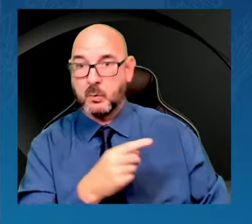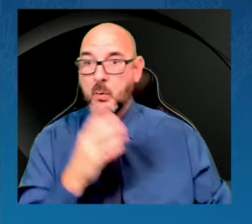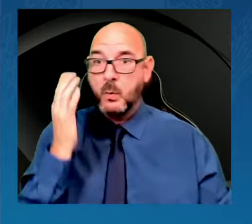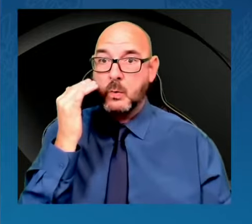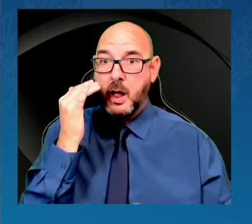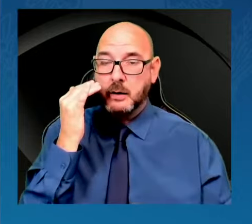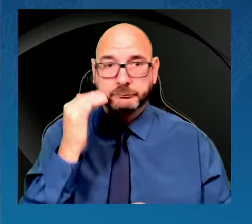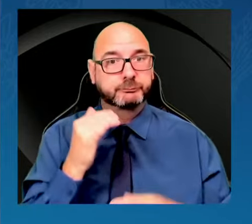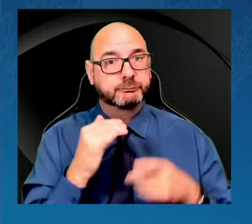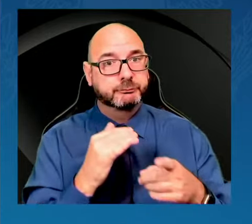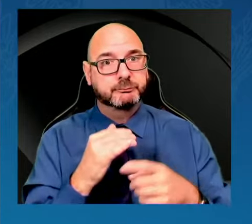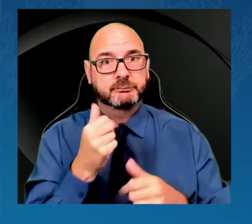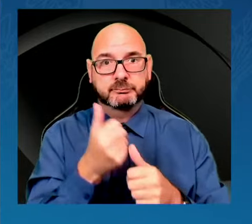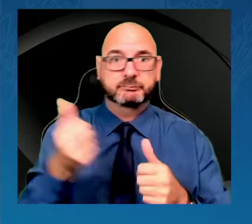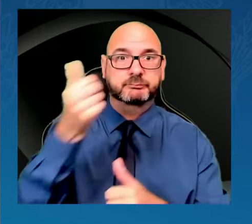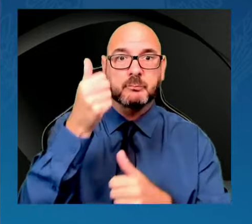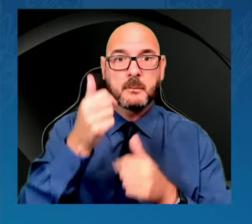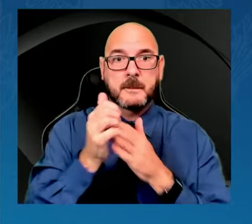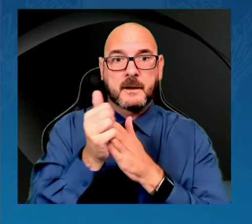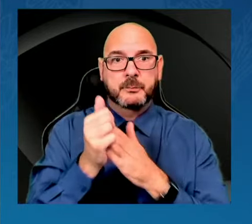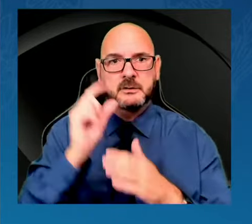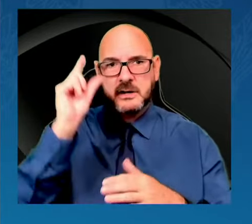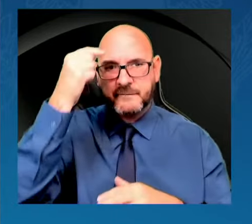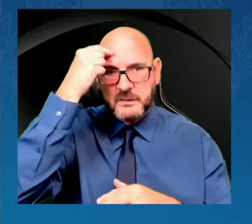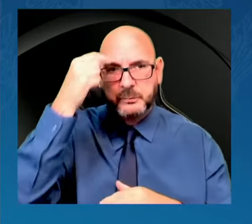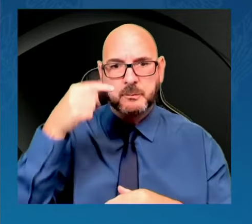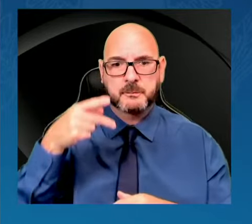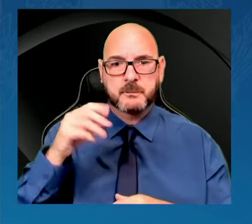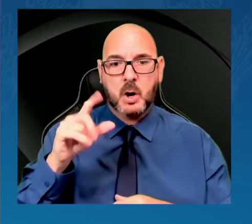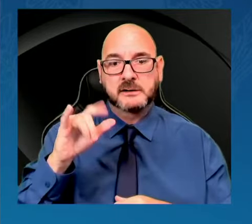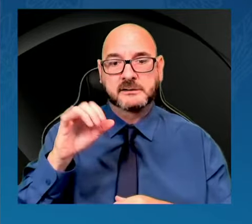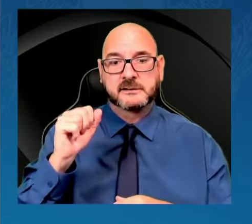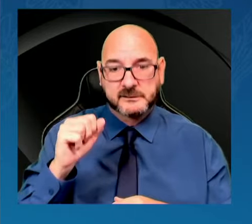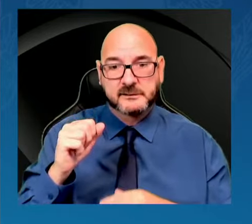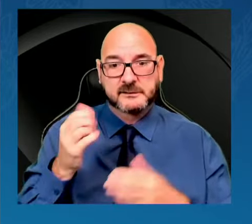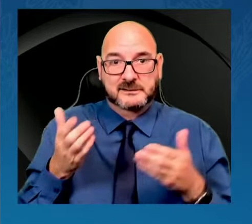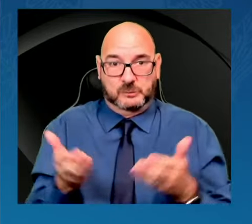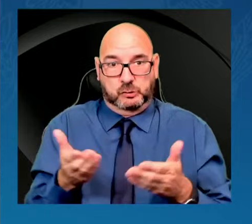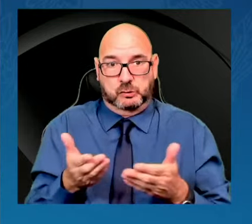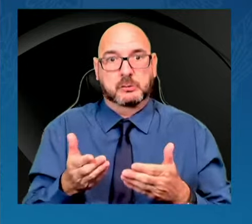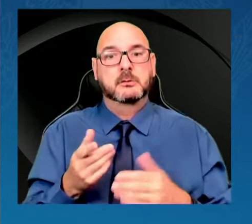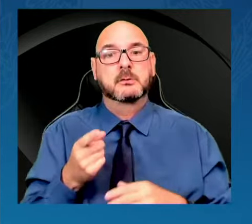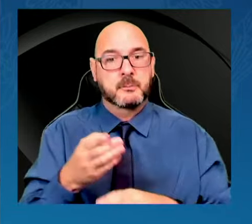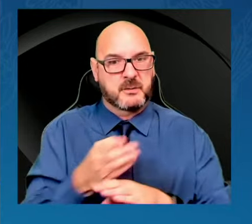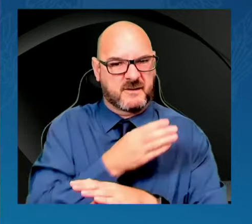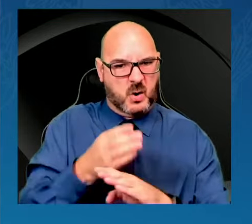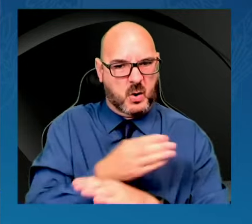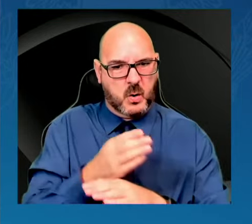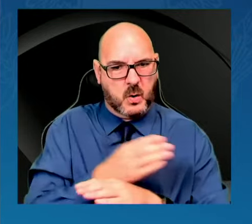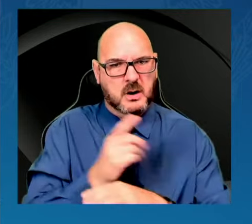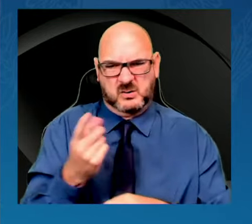where are you? -- he was here earlier -- Attorney General Weiser --